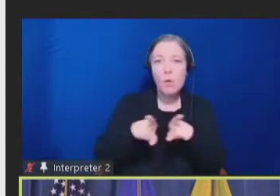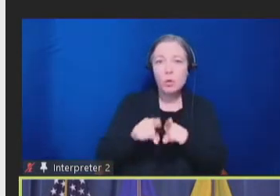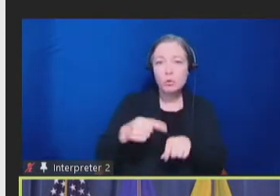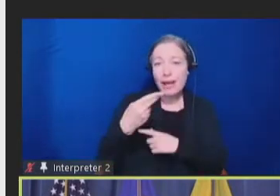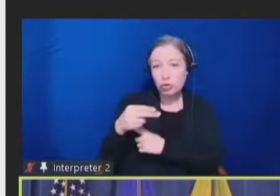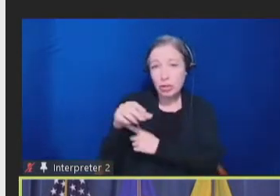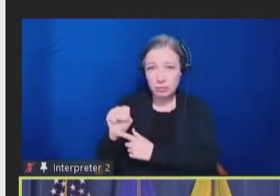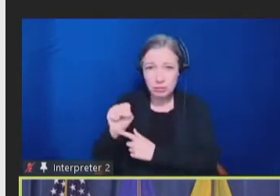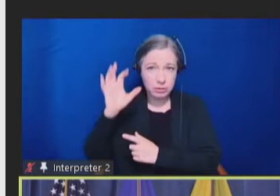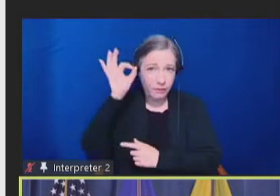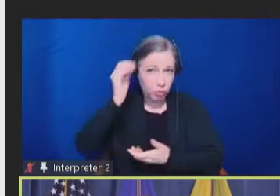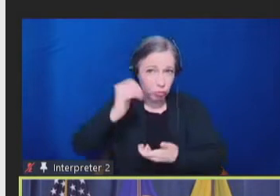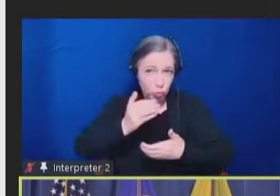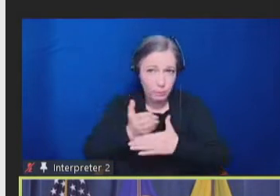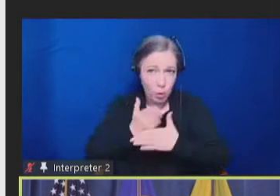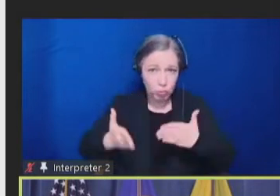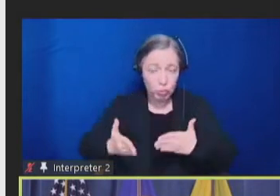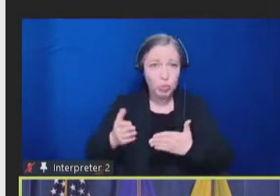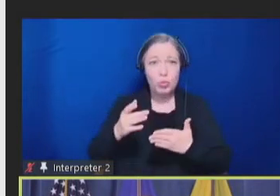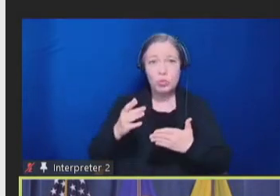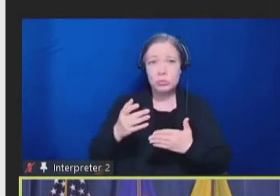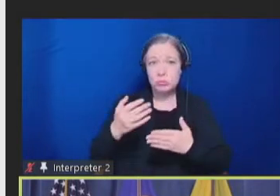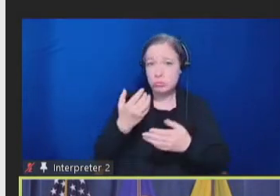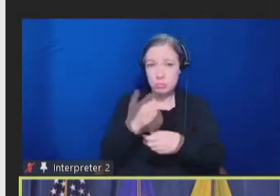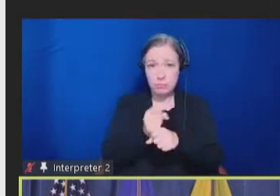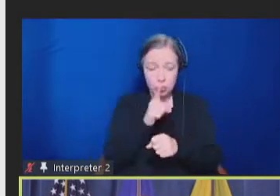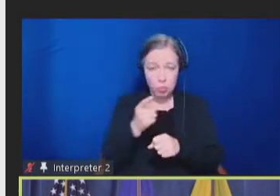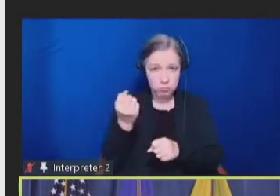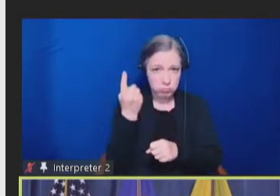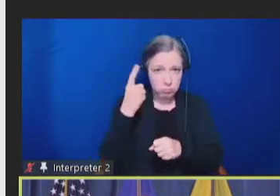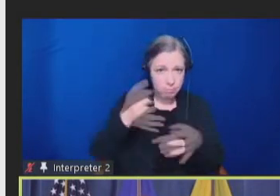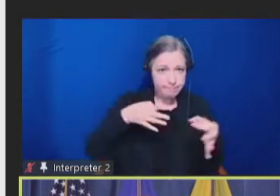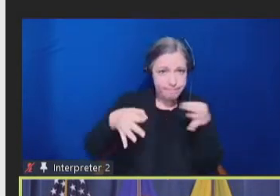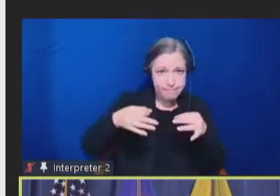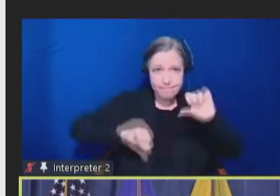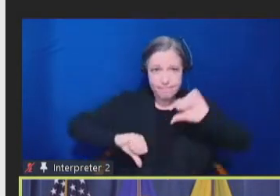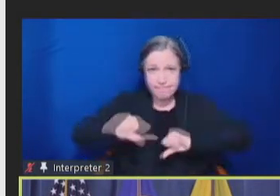increase knowledge and use of the vaccine safety system.